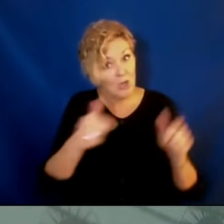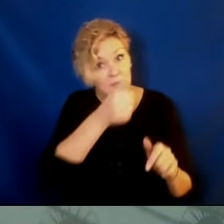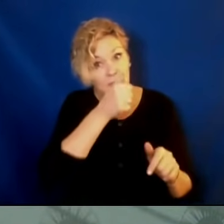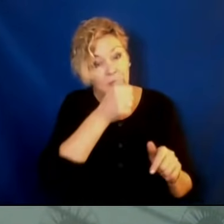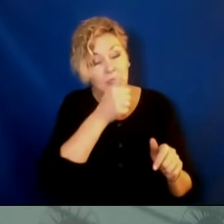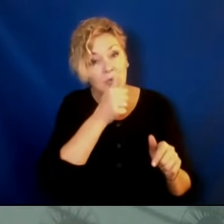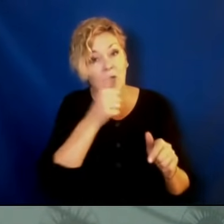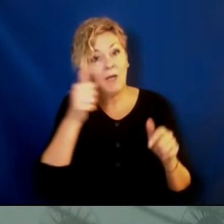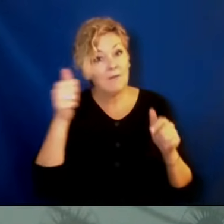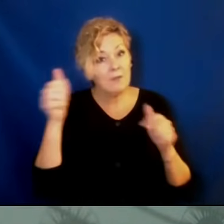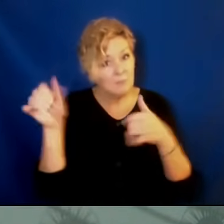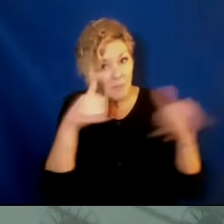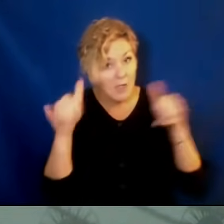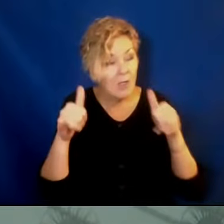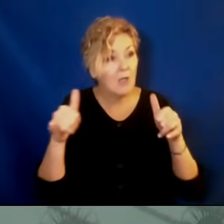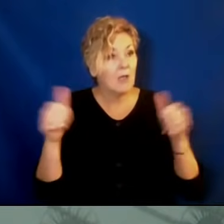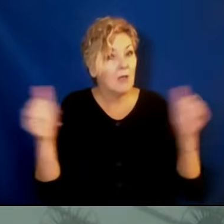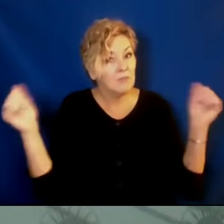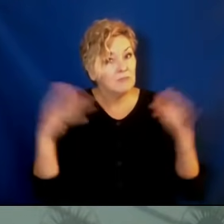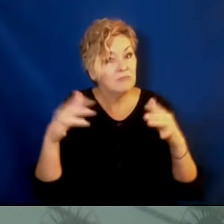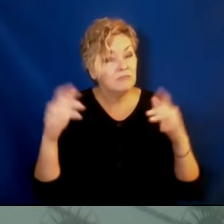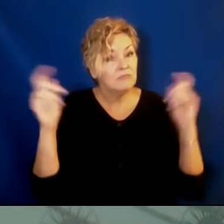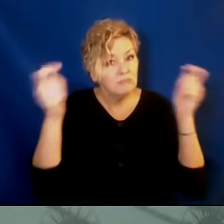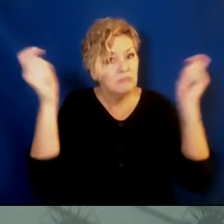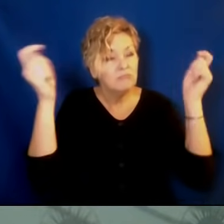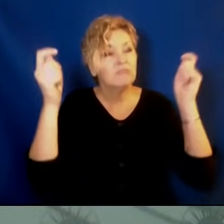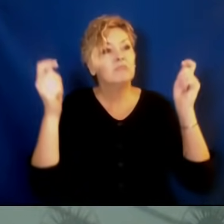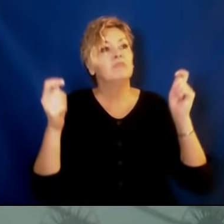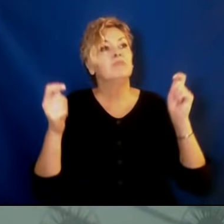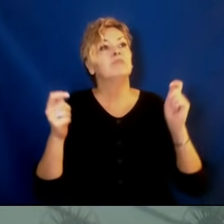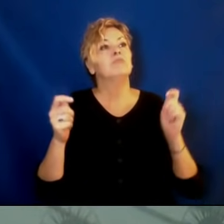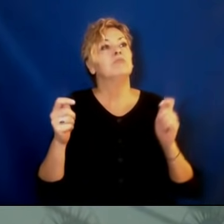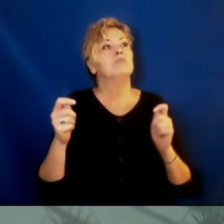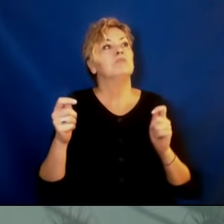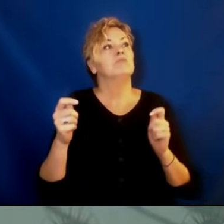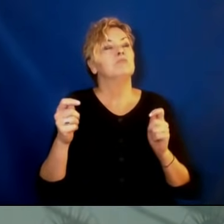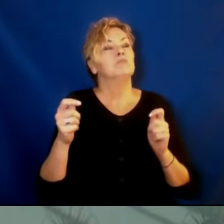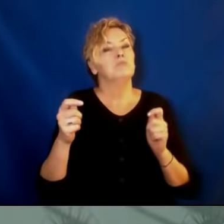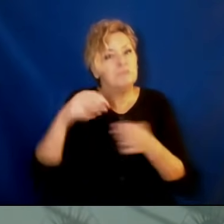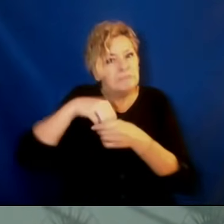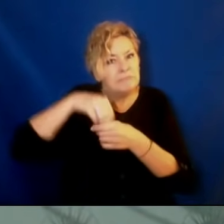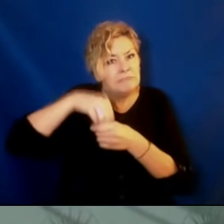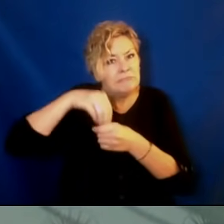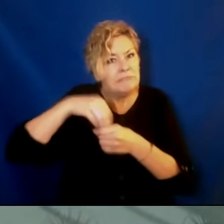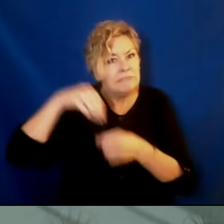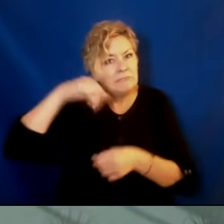pensively in Fraser Health , events that are held in private residences